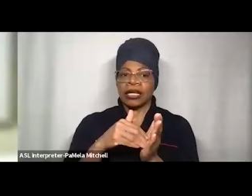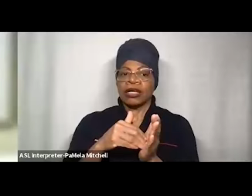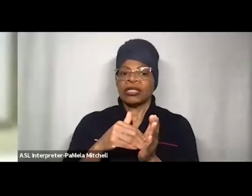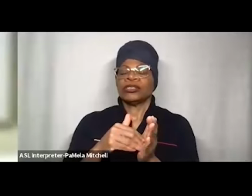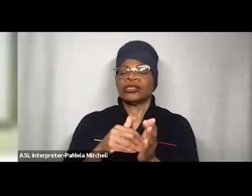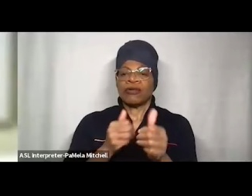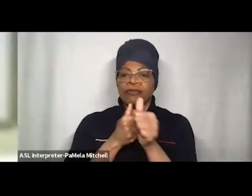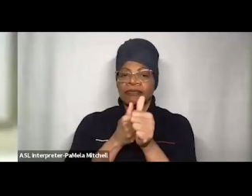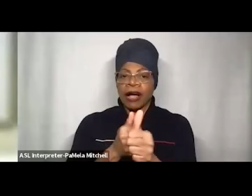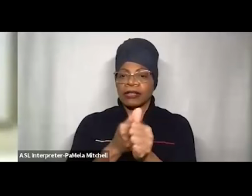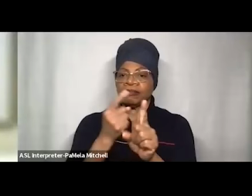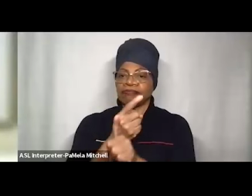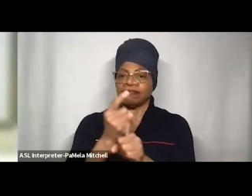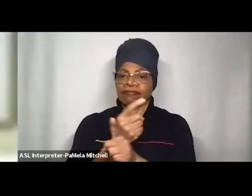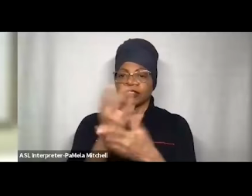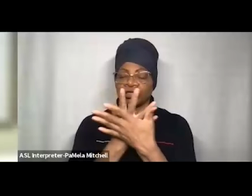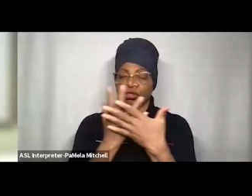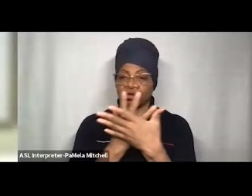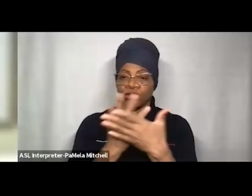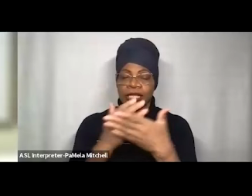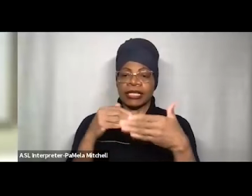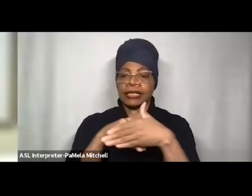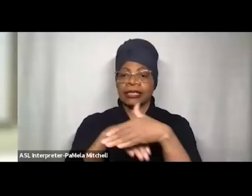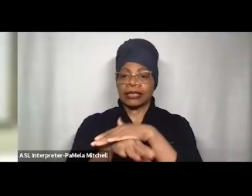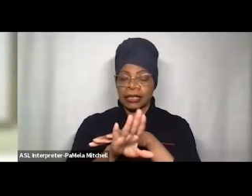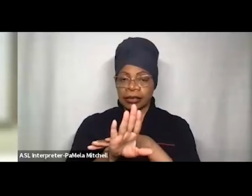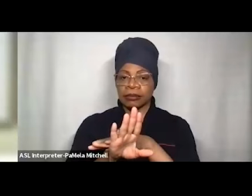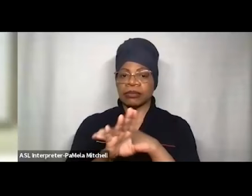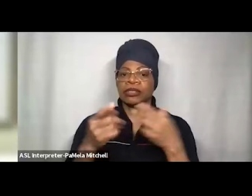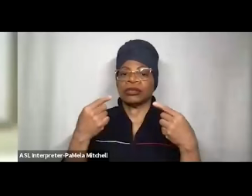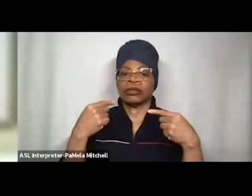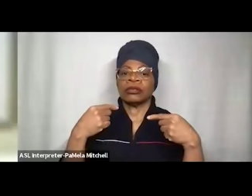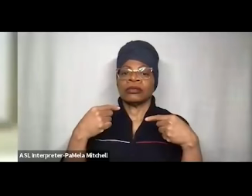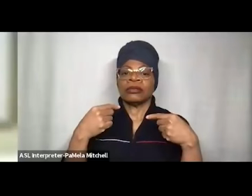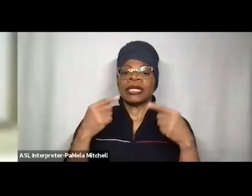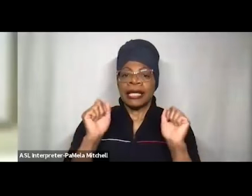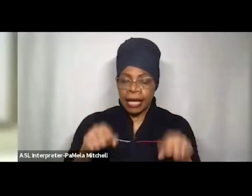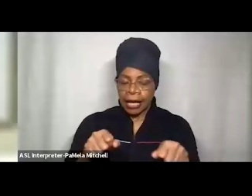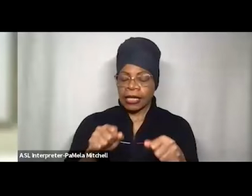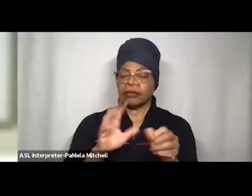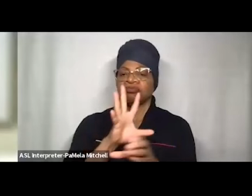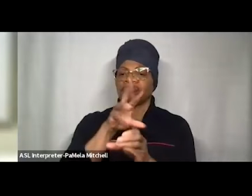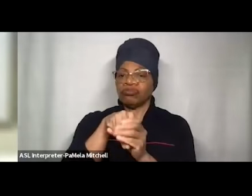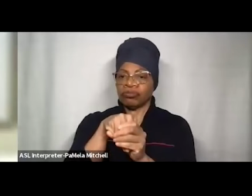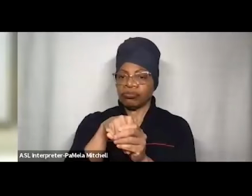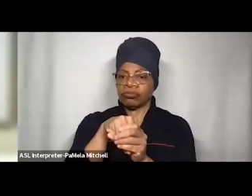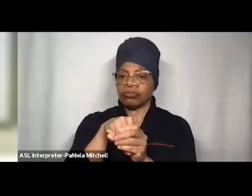and assessment at the point of reentry, we're able to gauge and justify the need